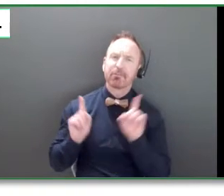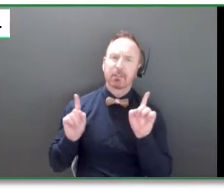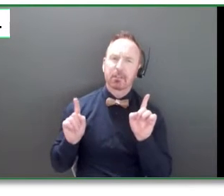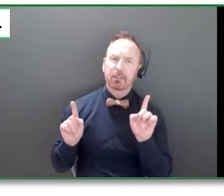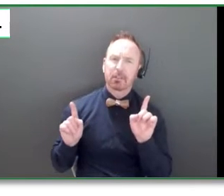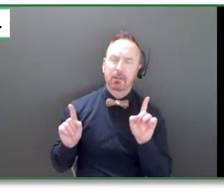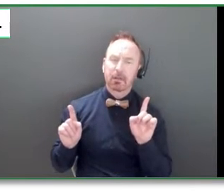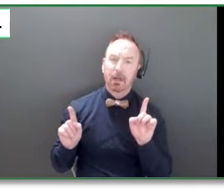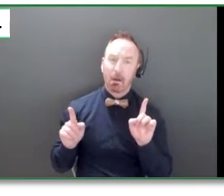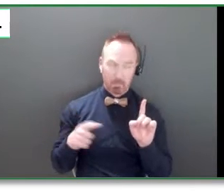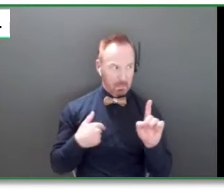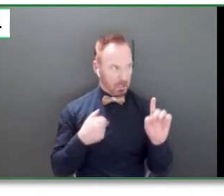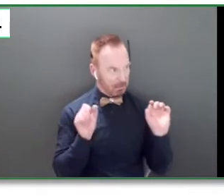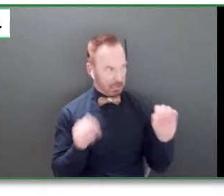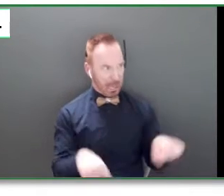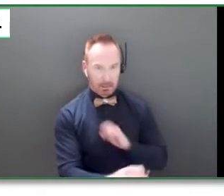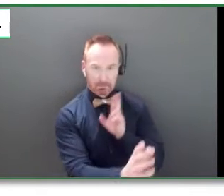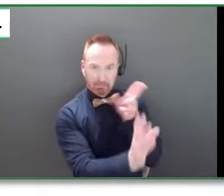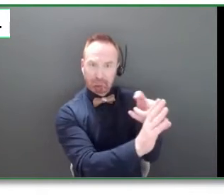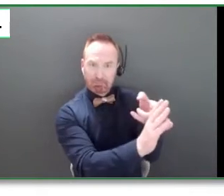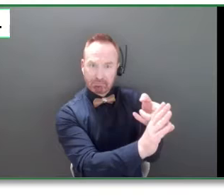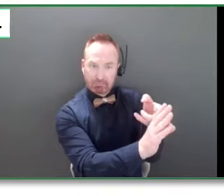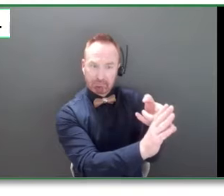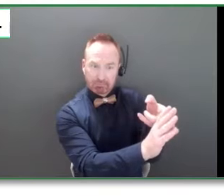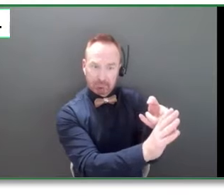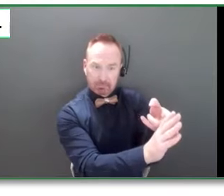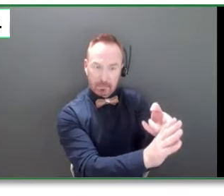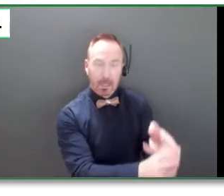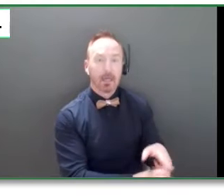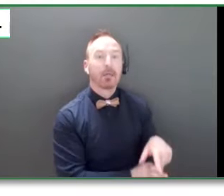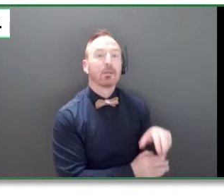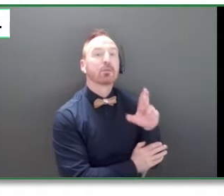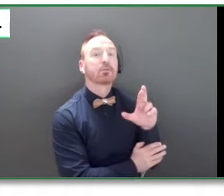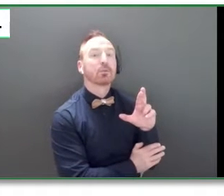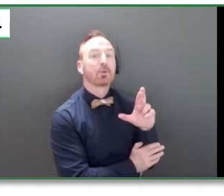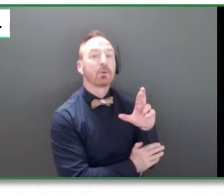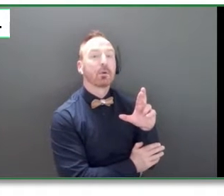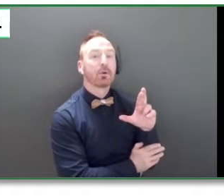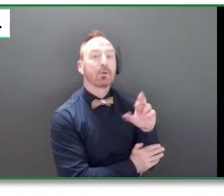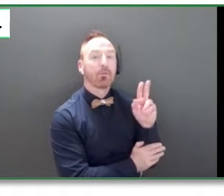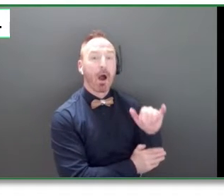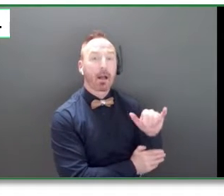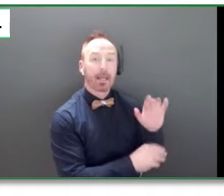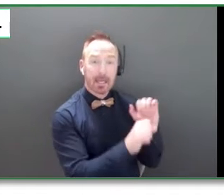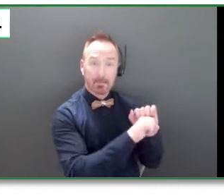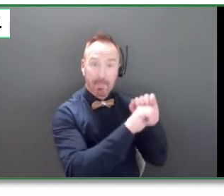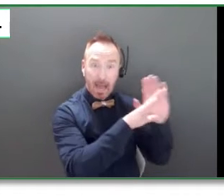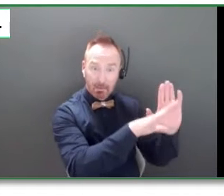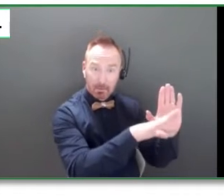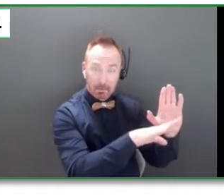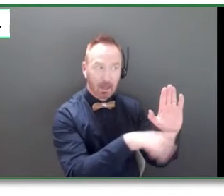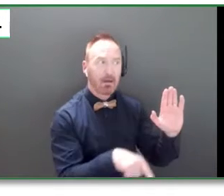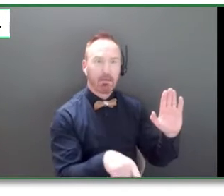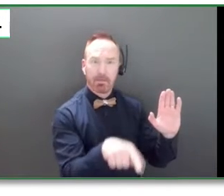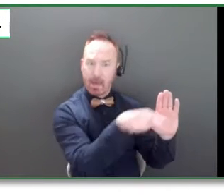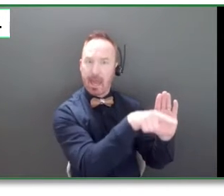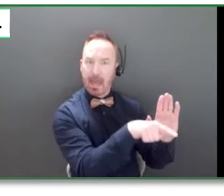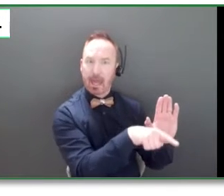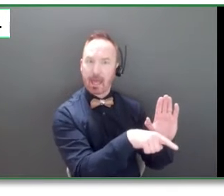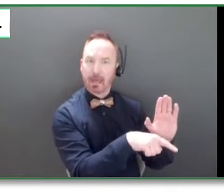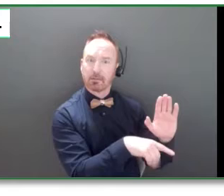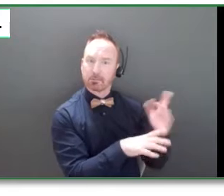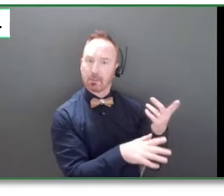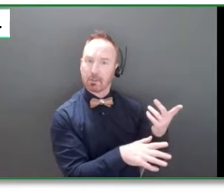And that's one thing Rocky Mountain Adaptive prides themselves and why I